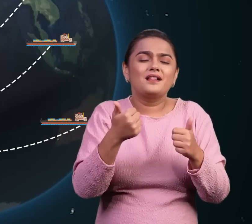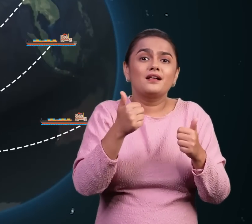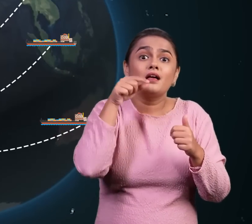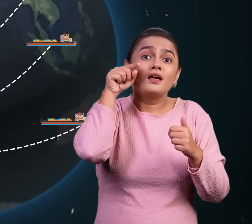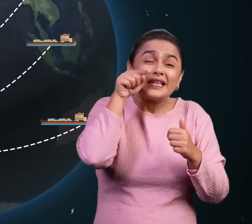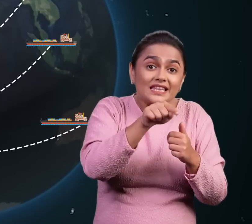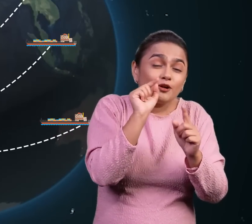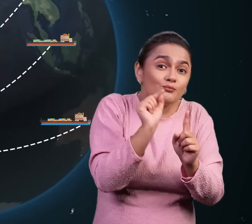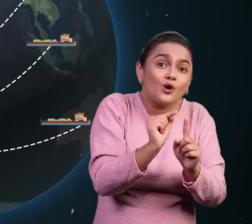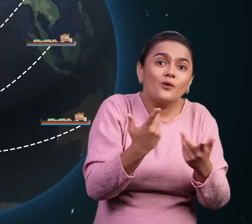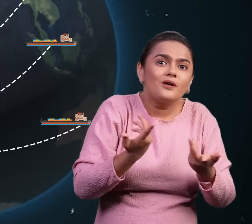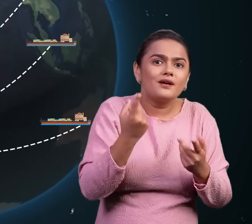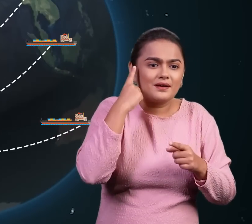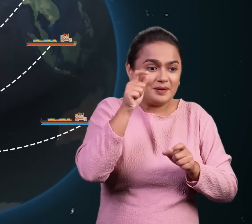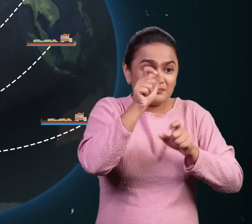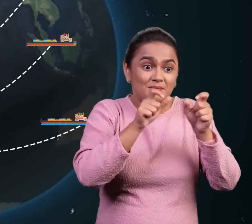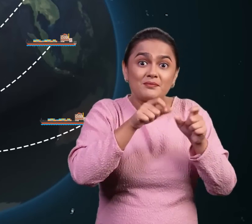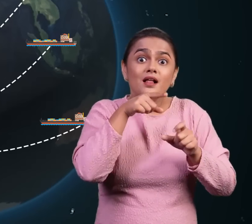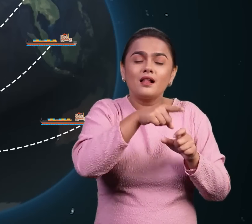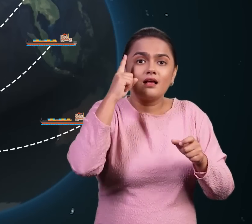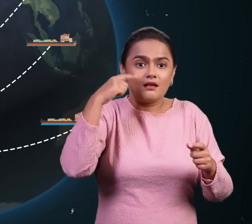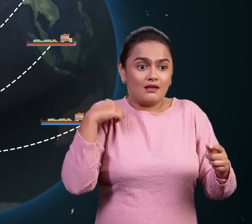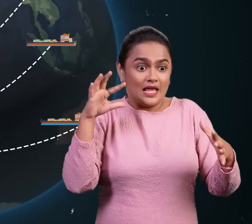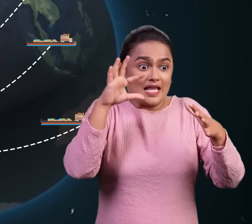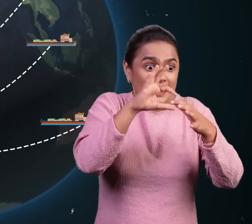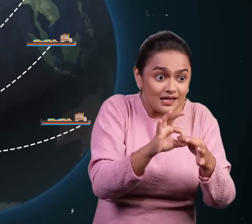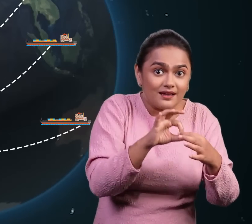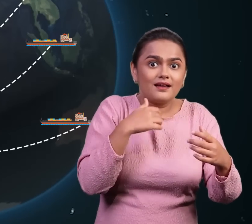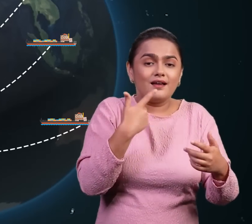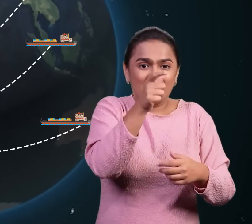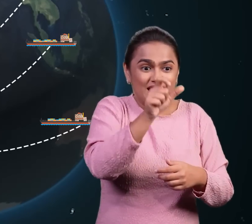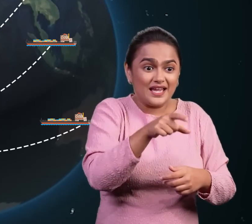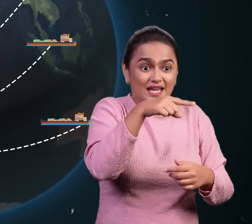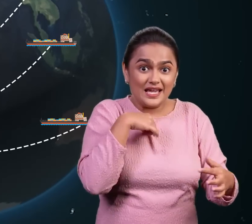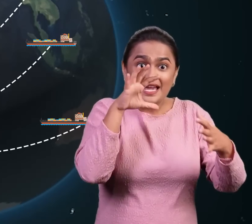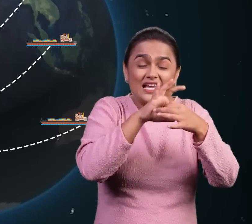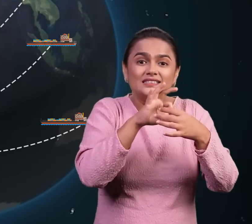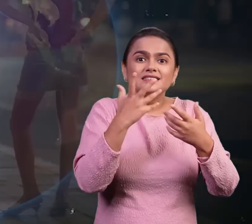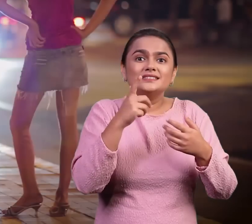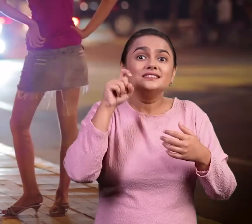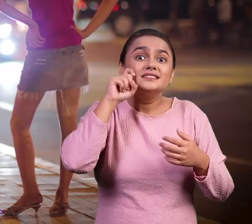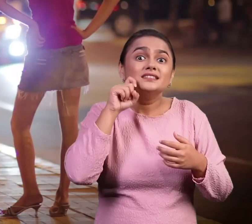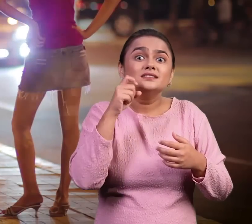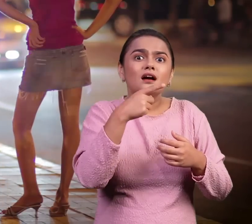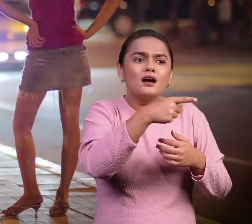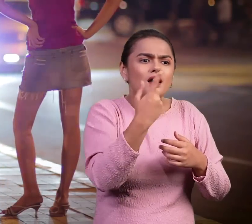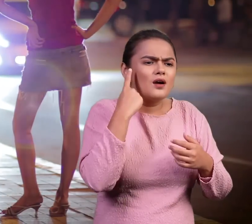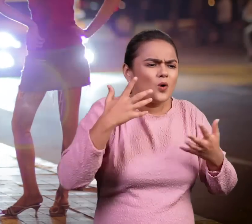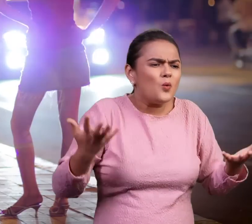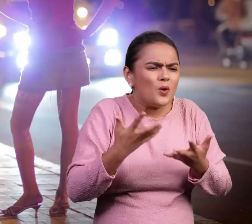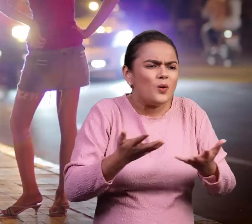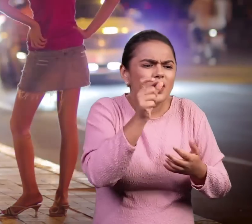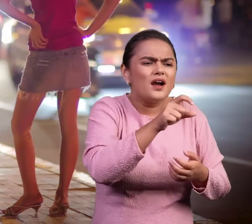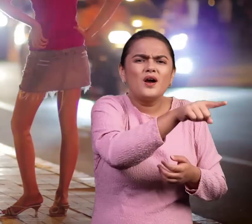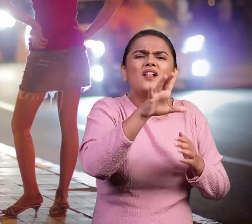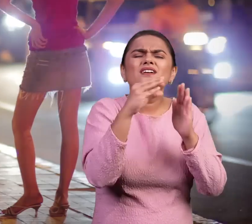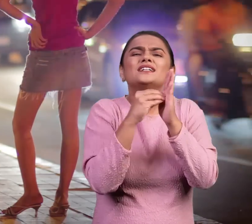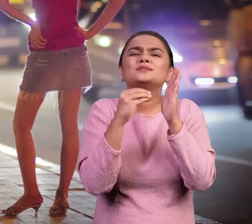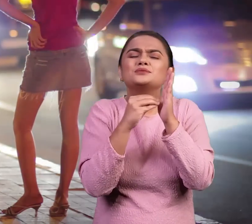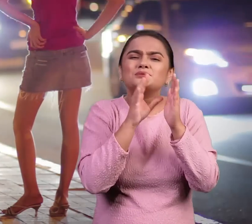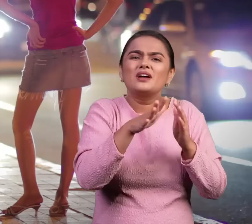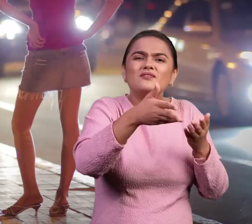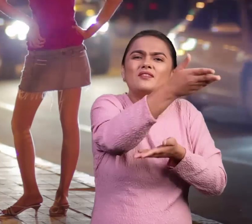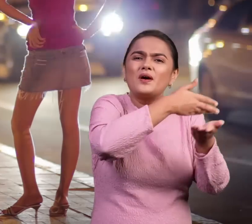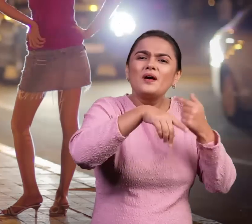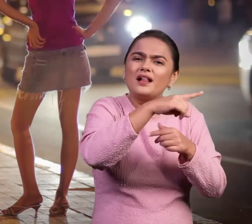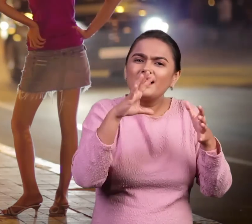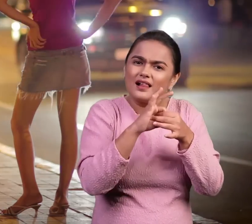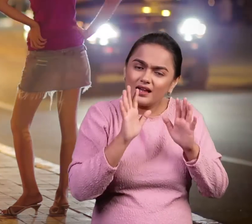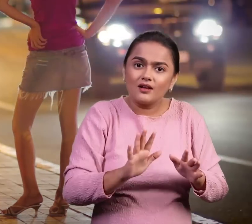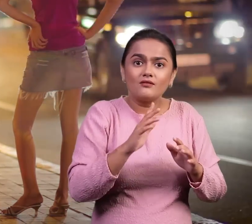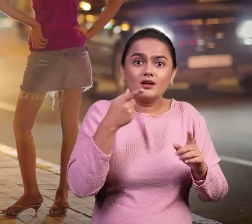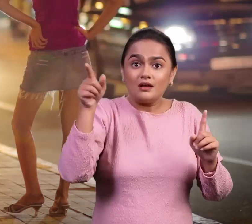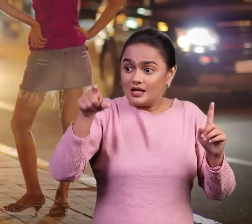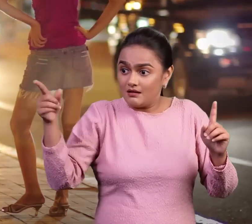Due to this, people often came into contact with sex workers and visited them.